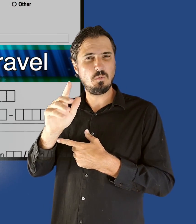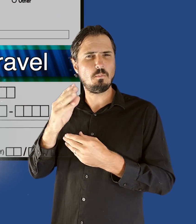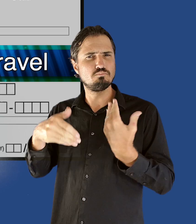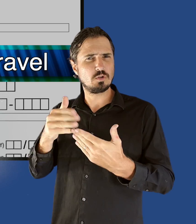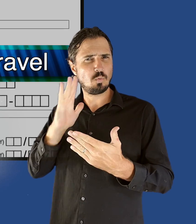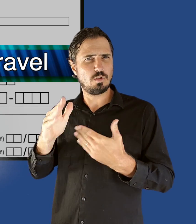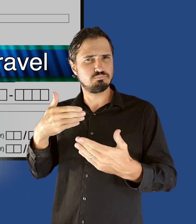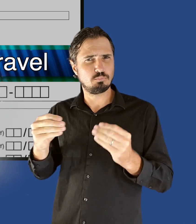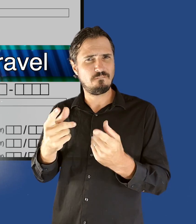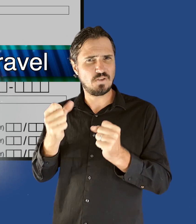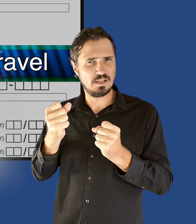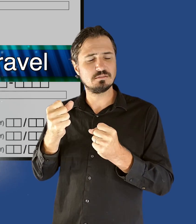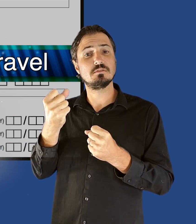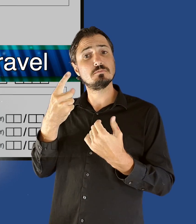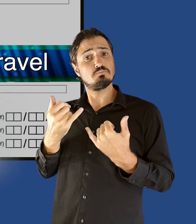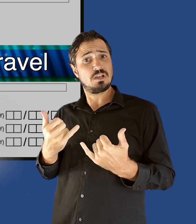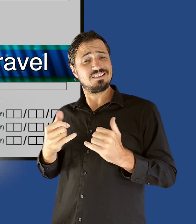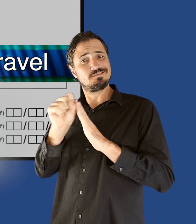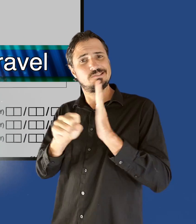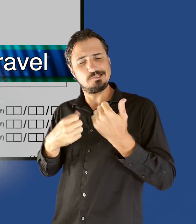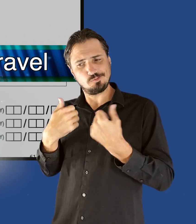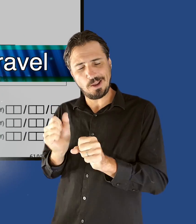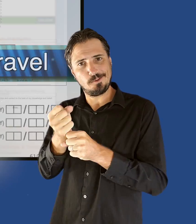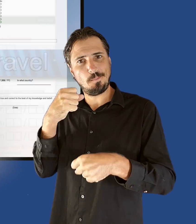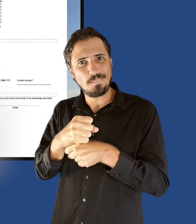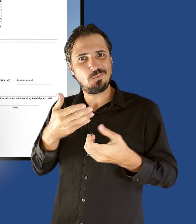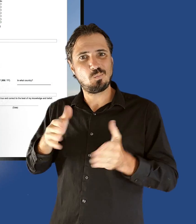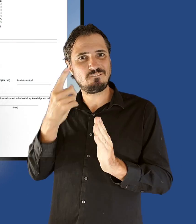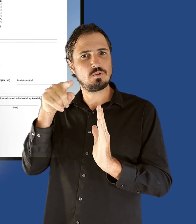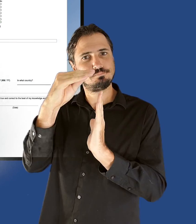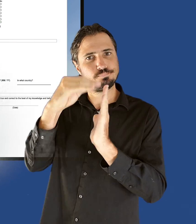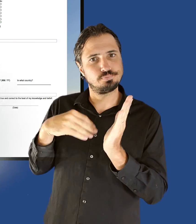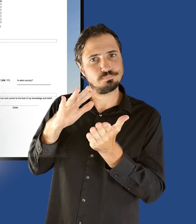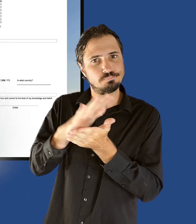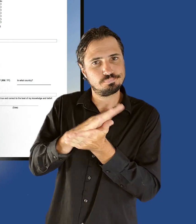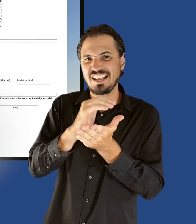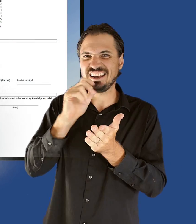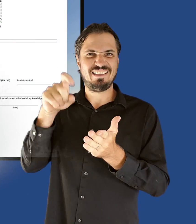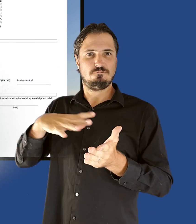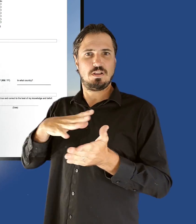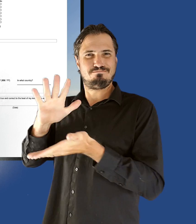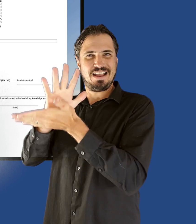State officials are working on a digital form that will create a QR code to help streamline this data collection process.